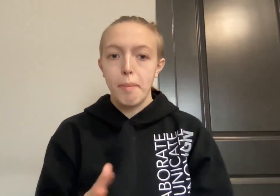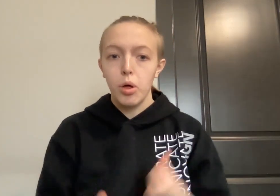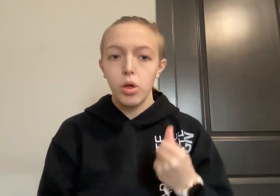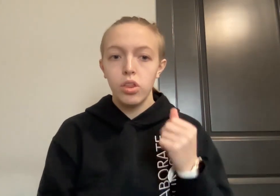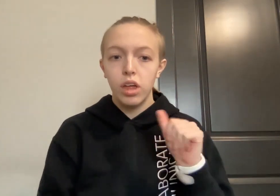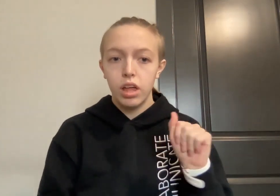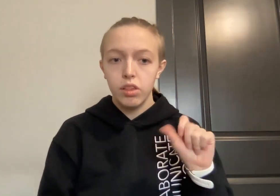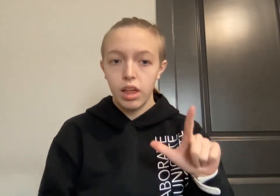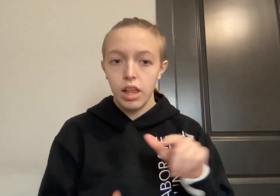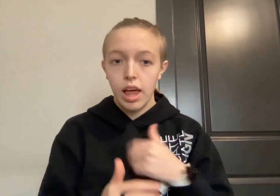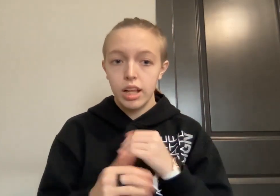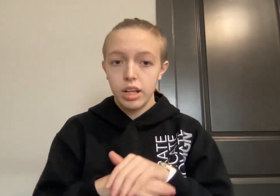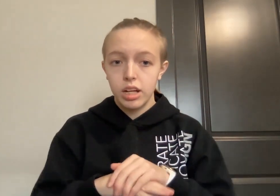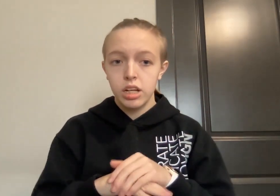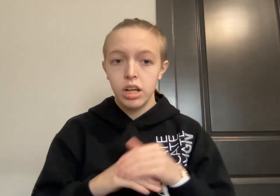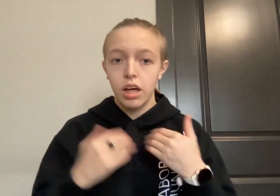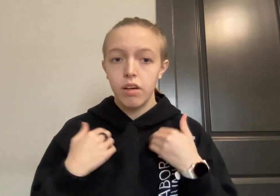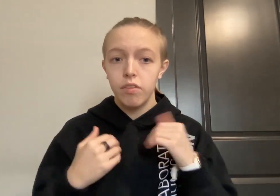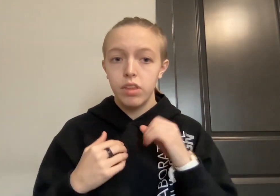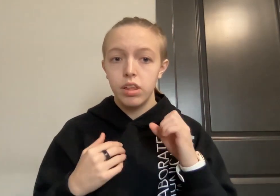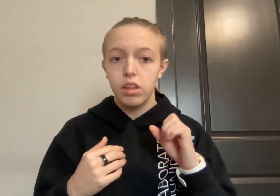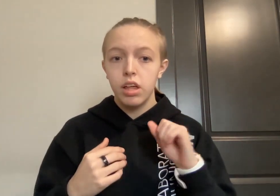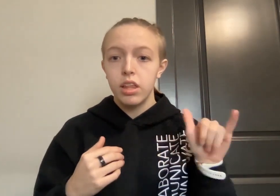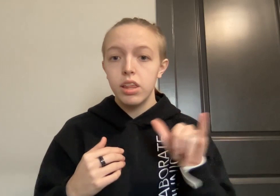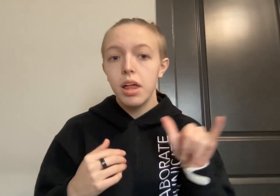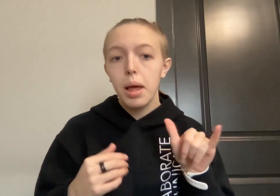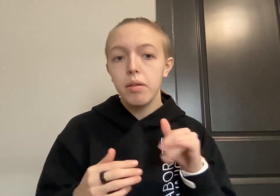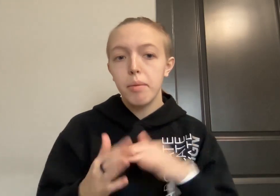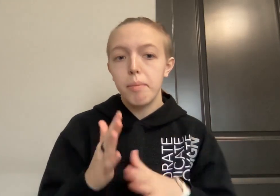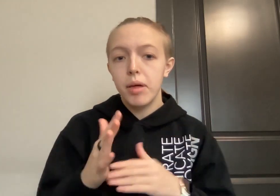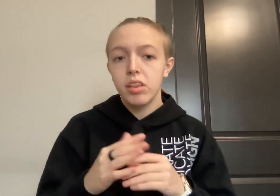Both ASL and English have the same basic